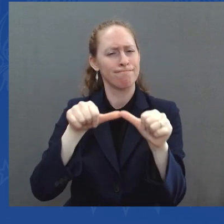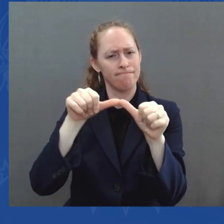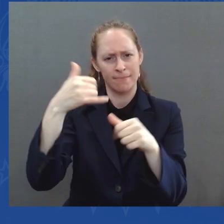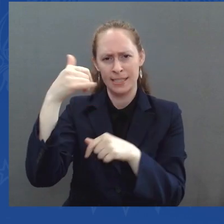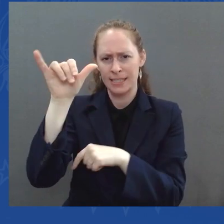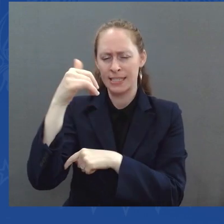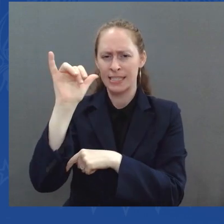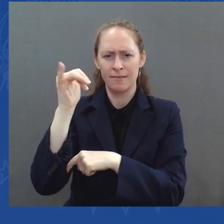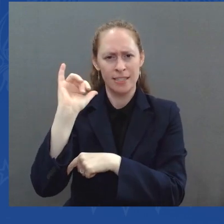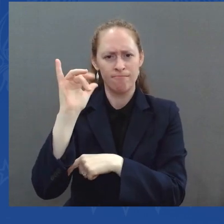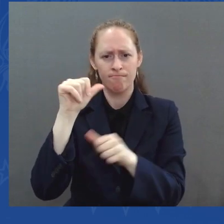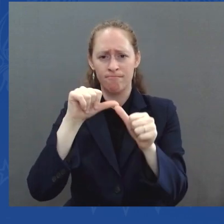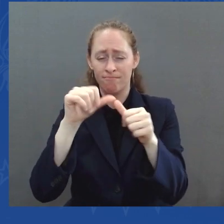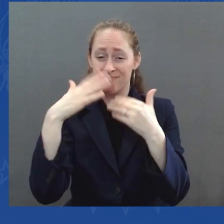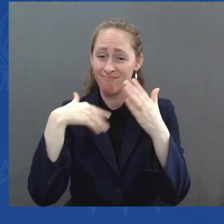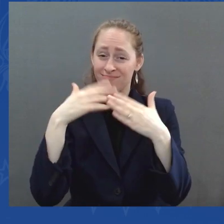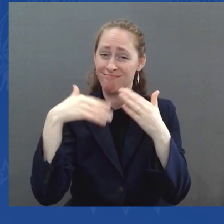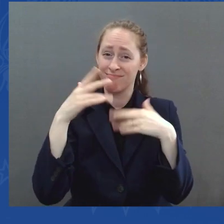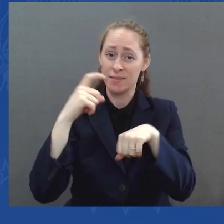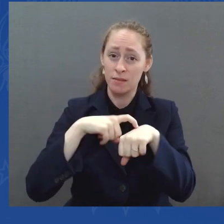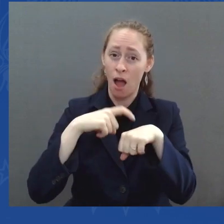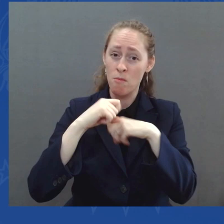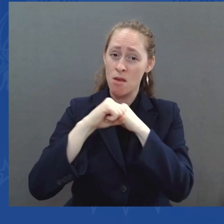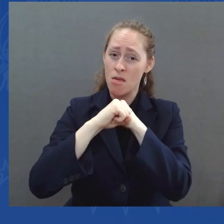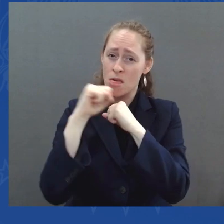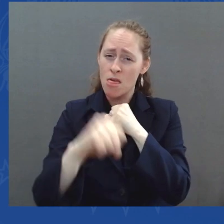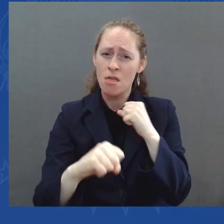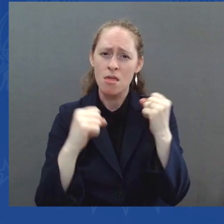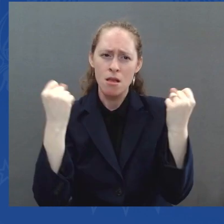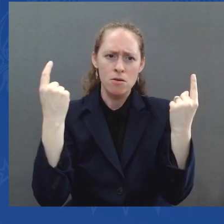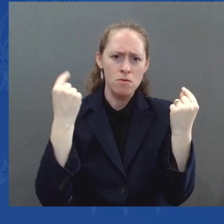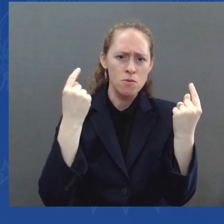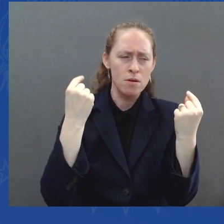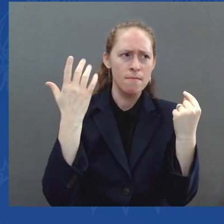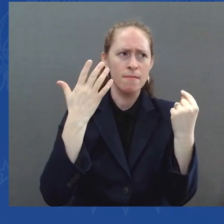No, if I do that and so-and-so won't get covered. This group of people won't get covered.